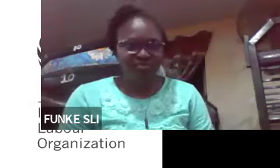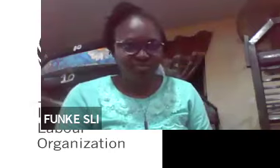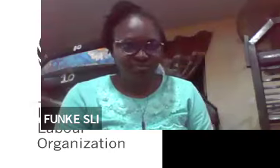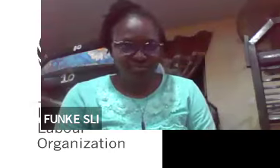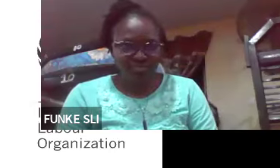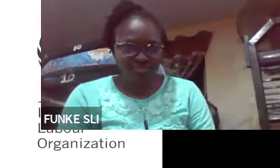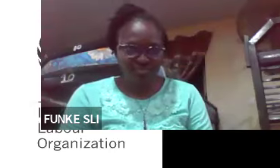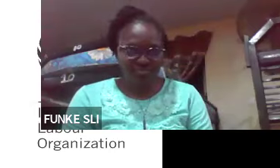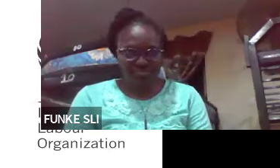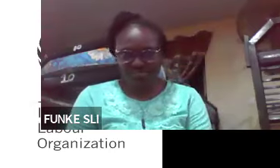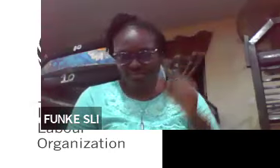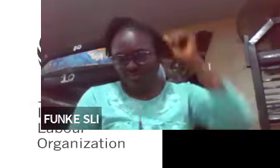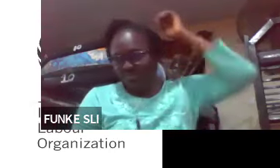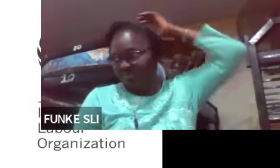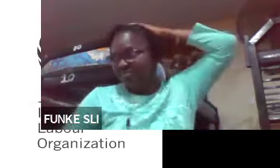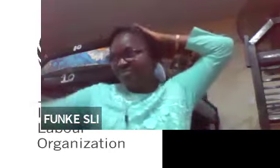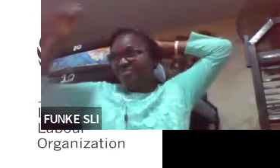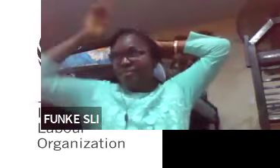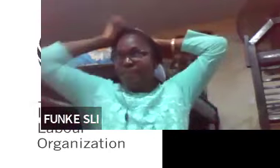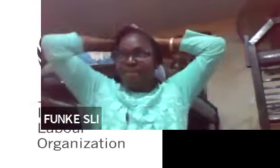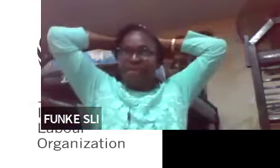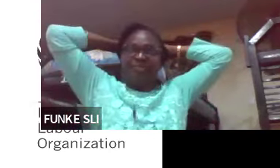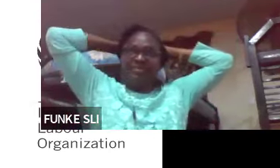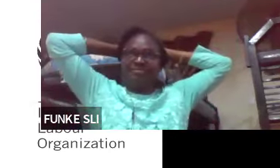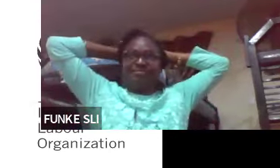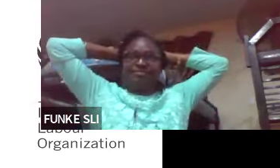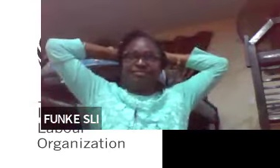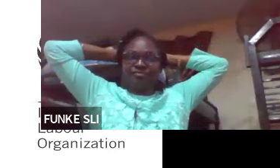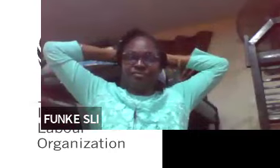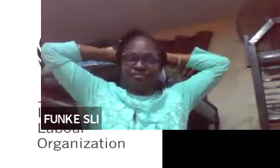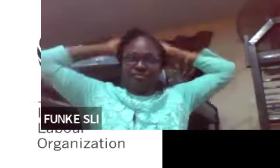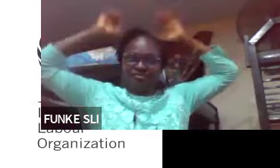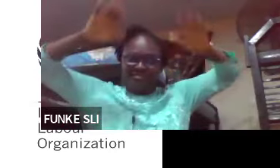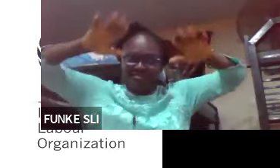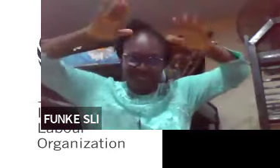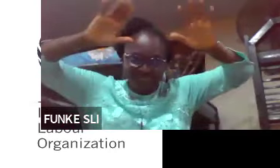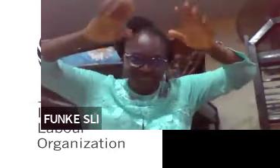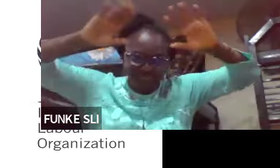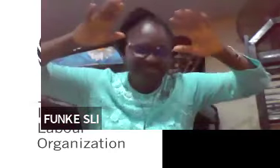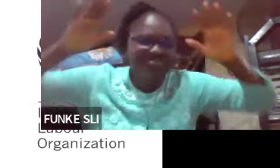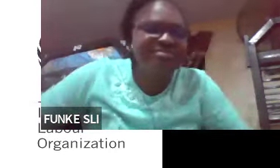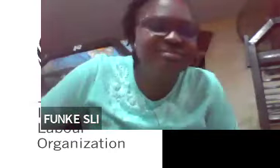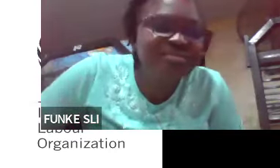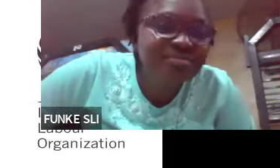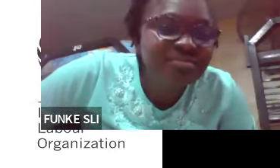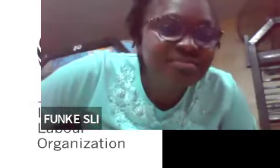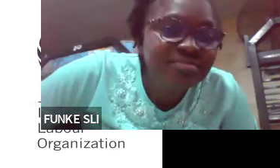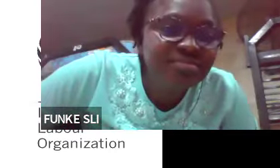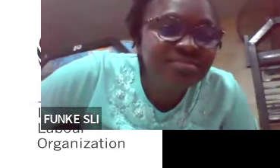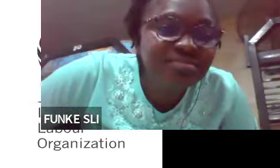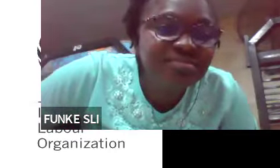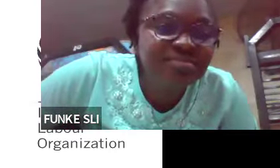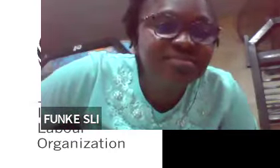Ima Chima: Nothing from my end, I think. As always, I always look forward to sessions, so